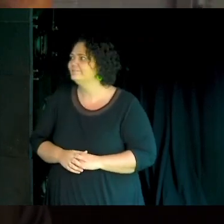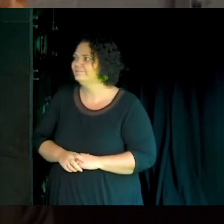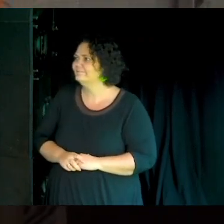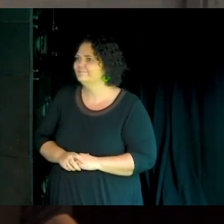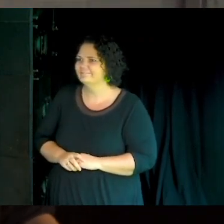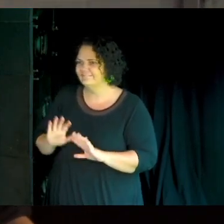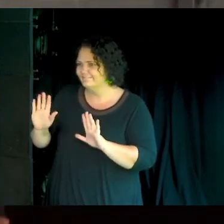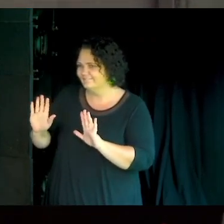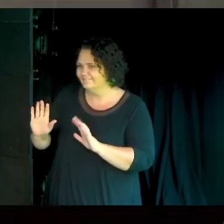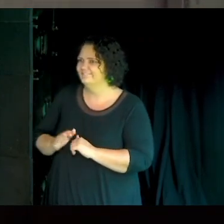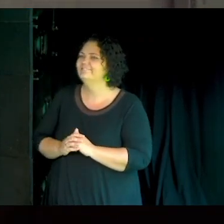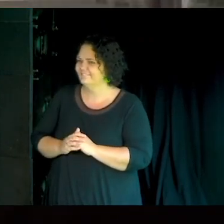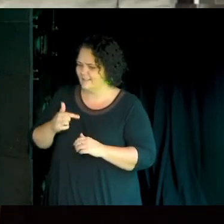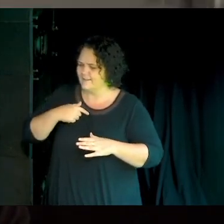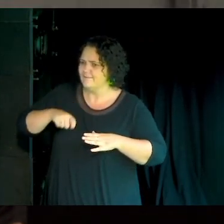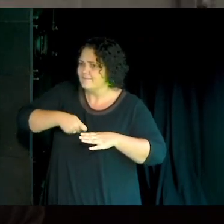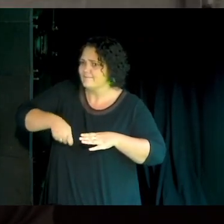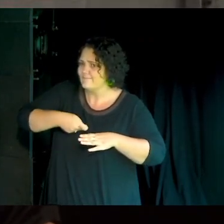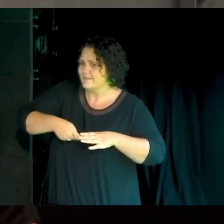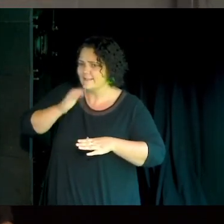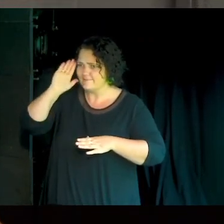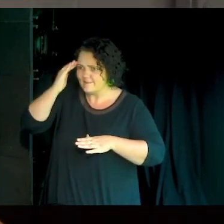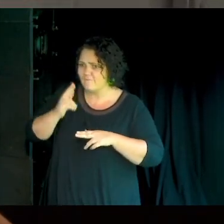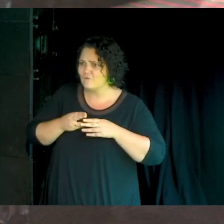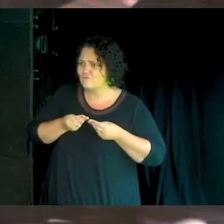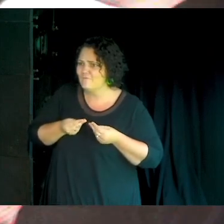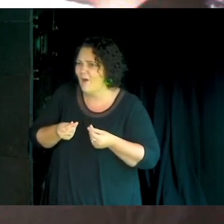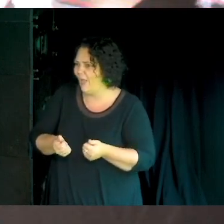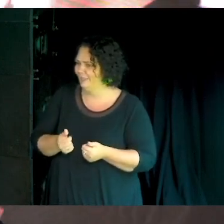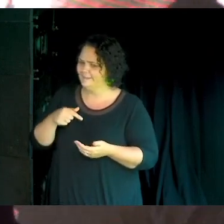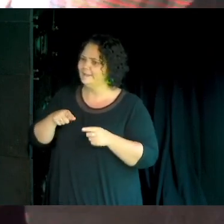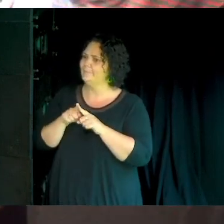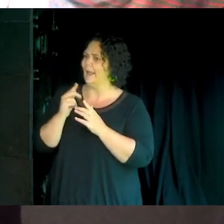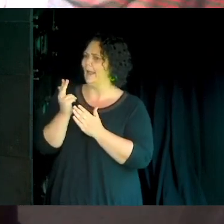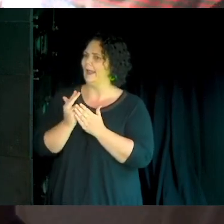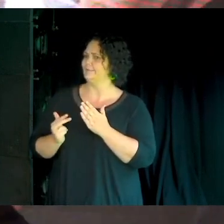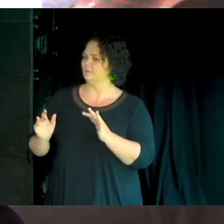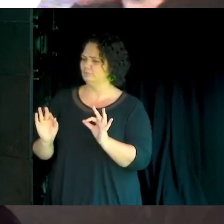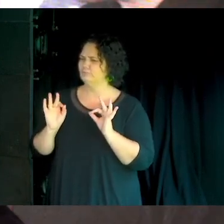try to make it smooth it's not like it's just it's it's an art form it takes time and practice